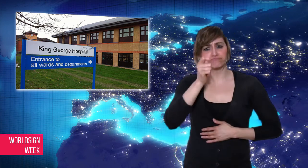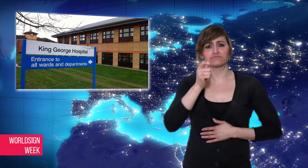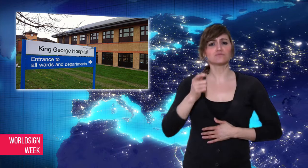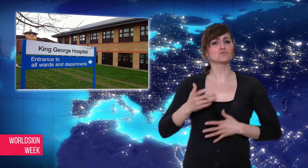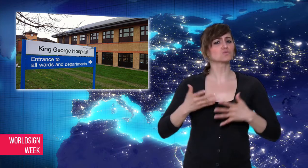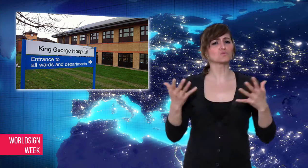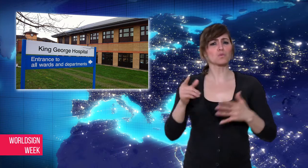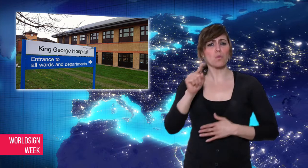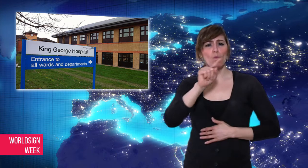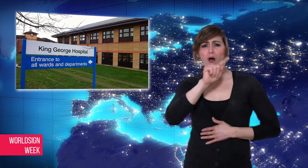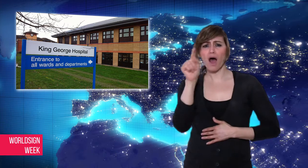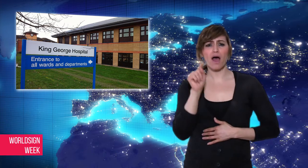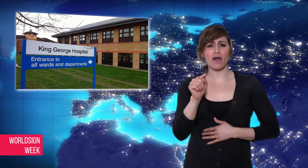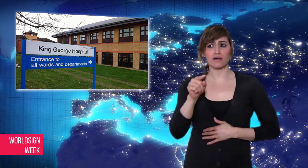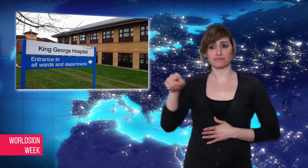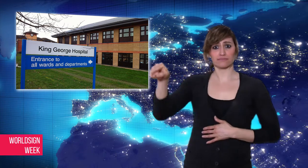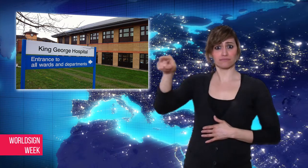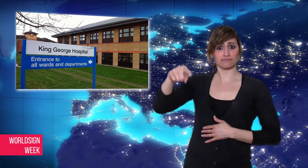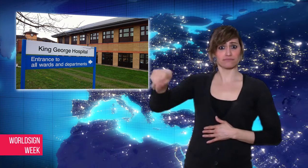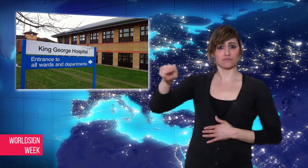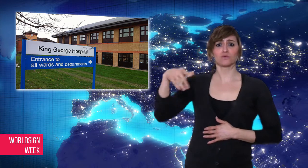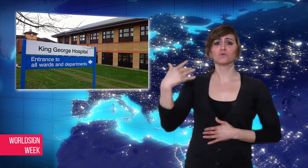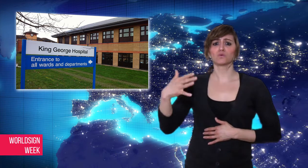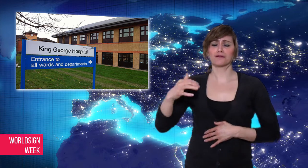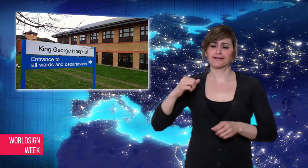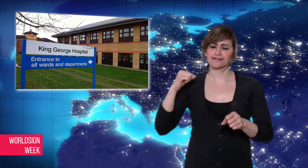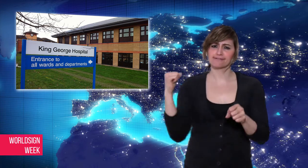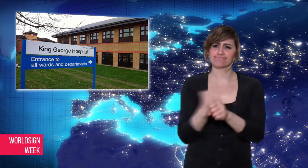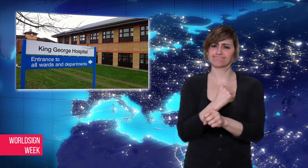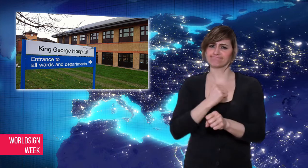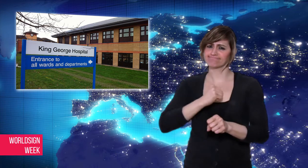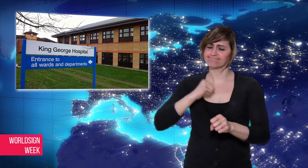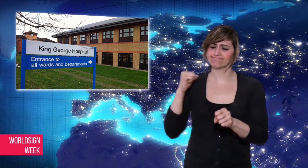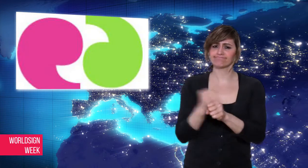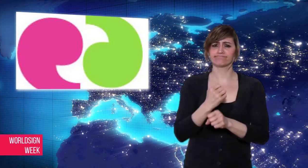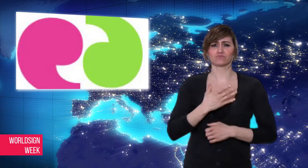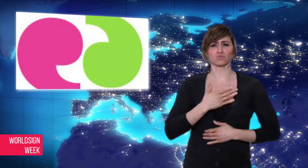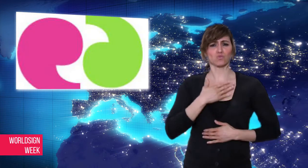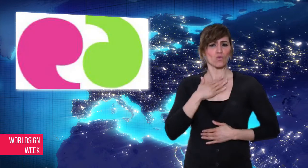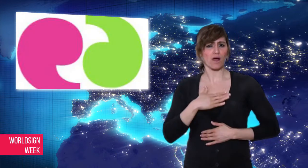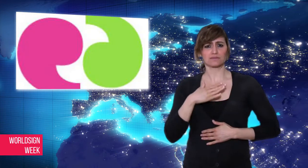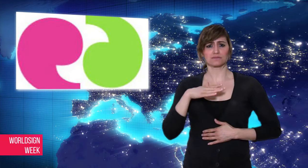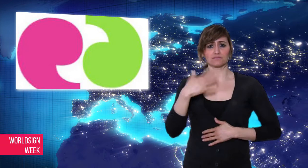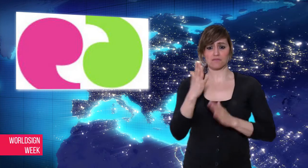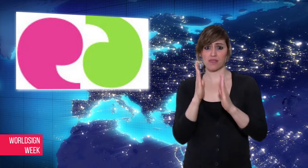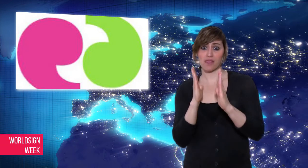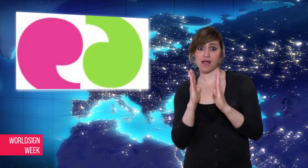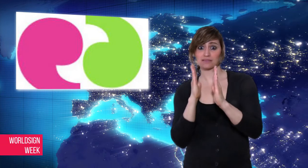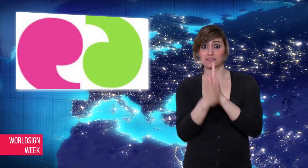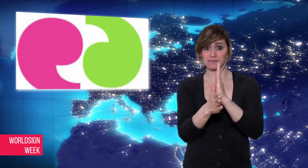King George Hospital and Queen’s